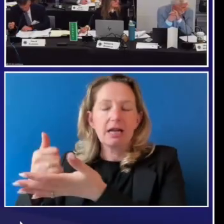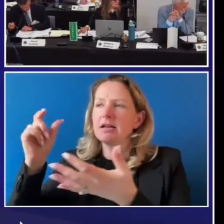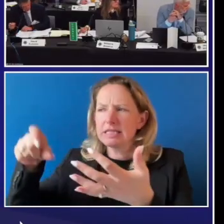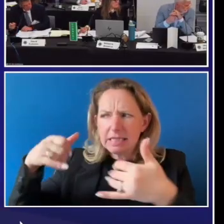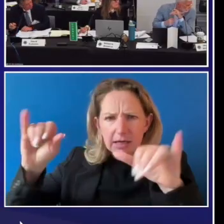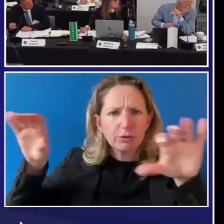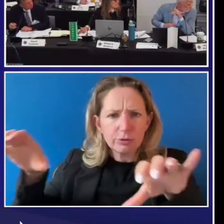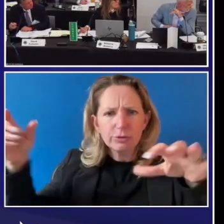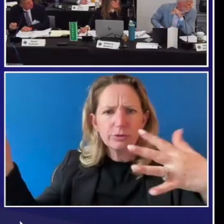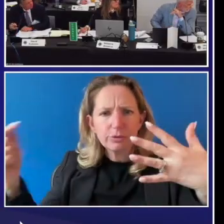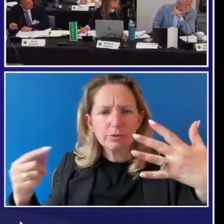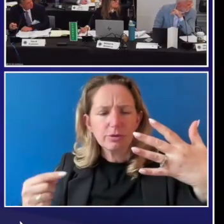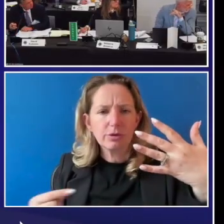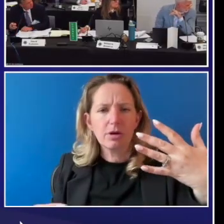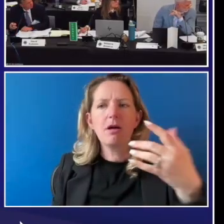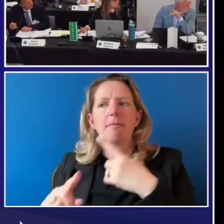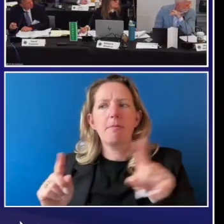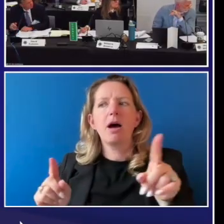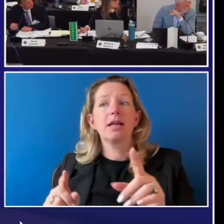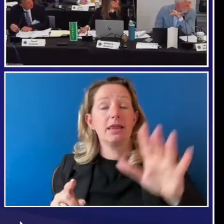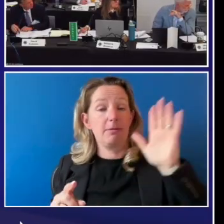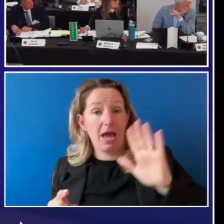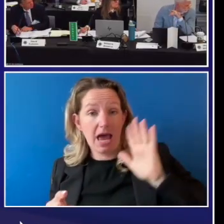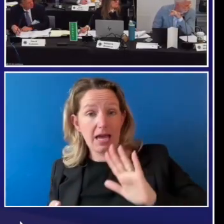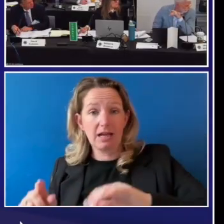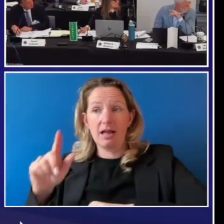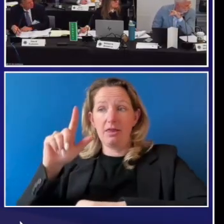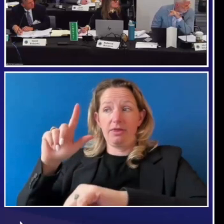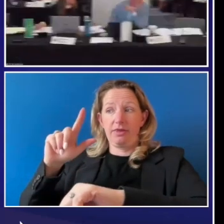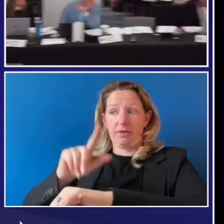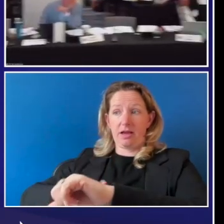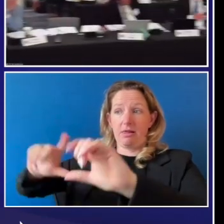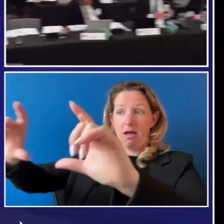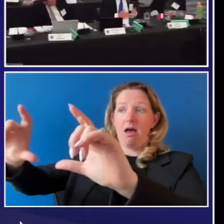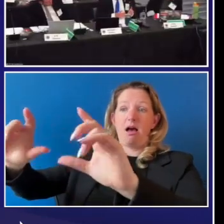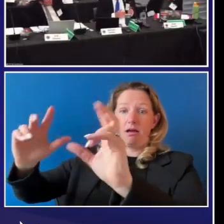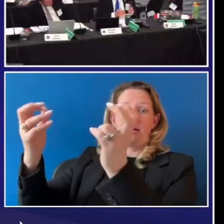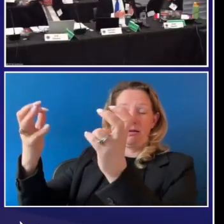All this does is take a clock that in the past has become an infinite loop of waiting before you can even complete the